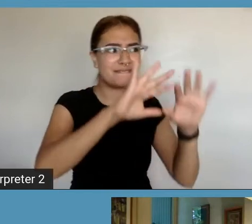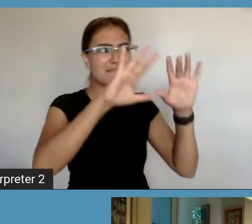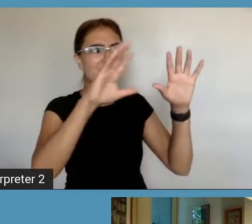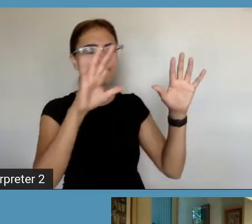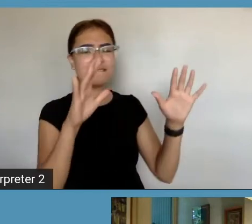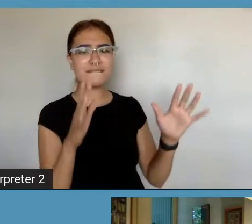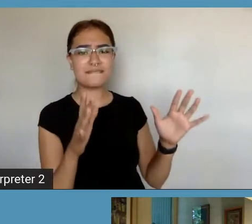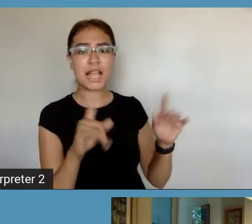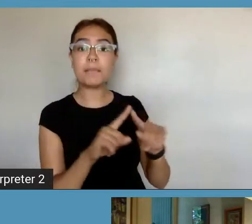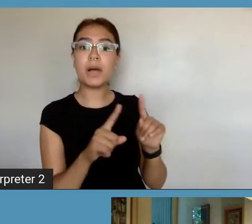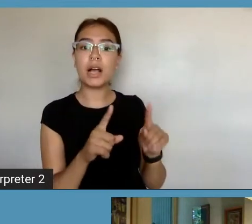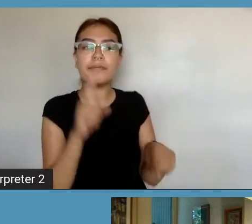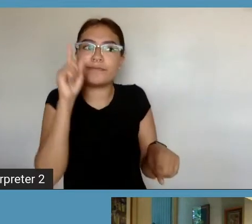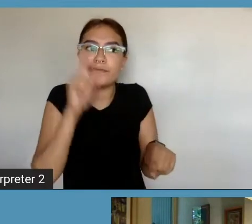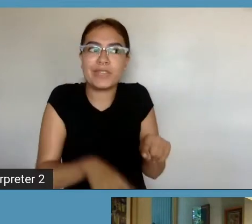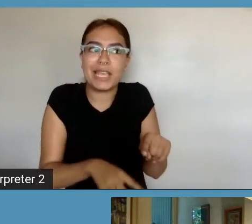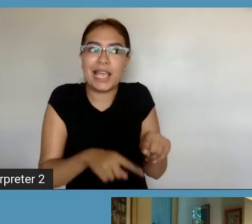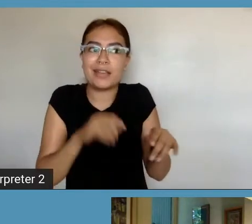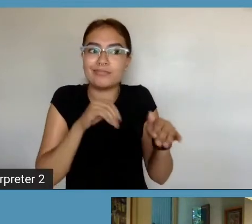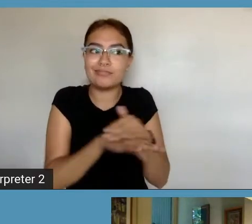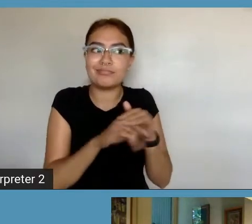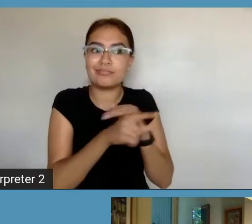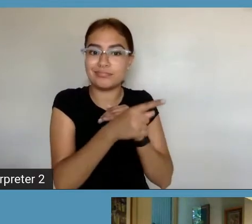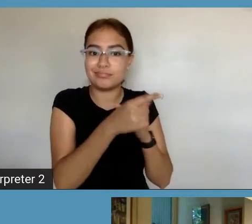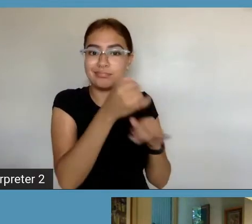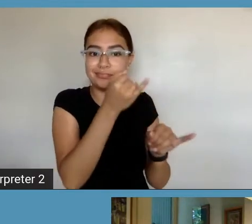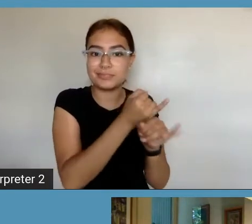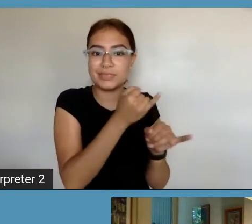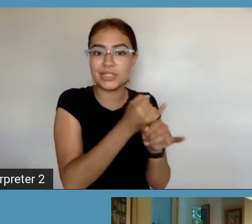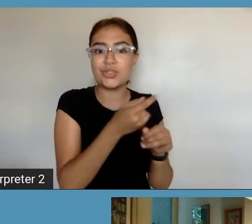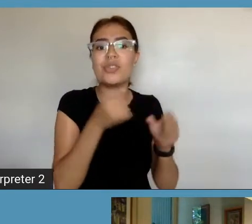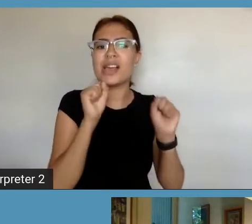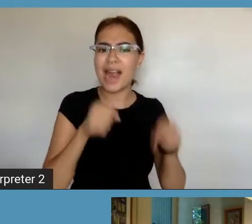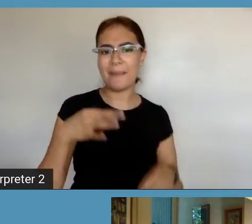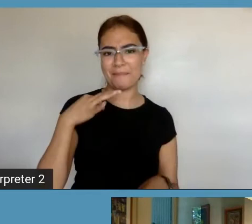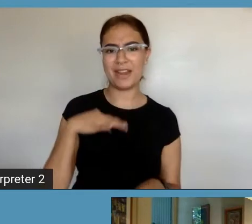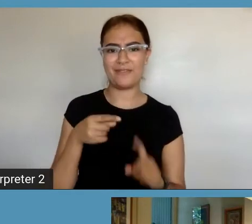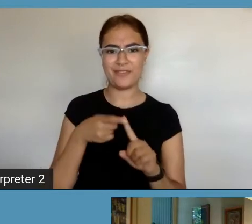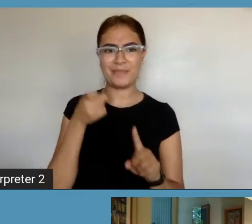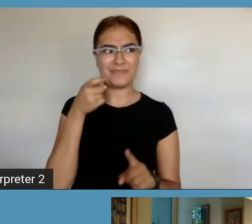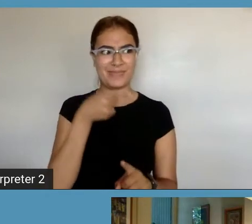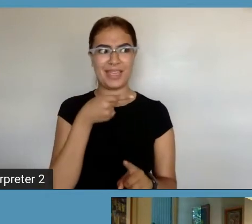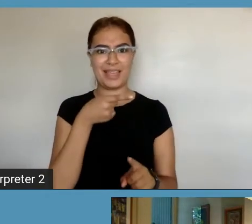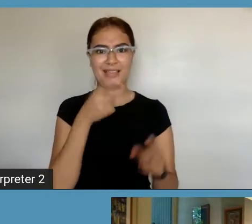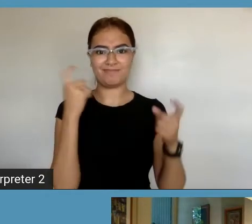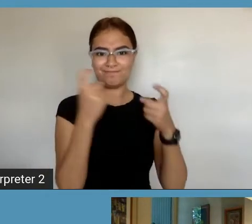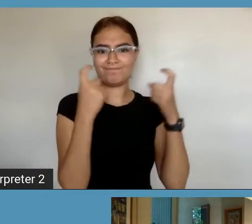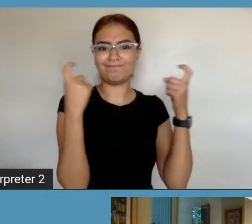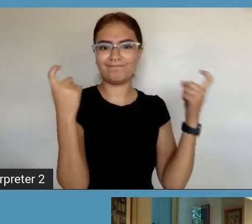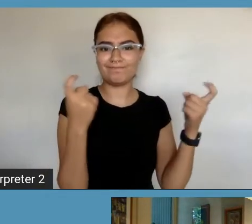get to that institution you can still benefit from that event, and you can sell e- tickets,